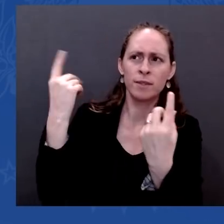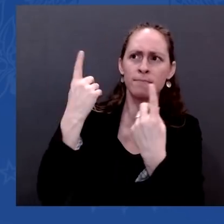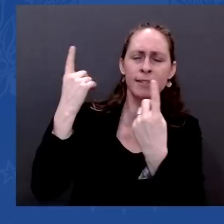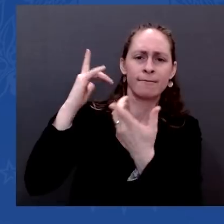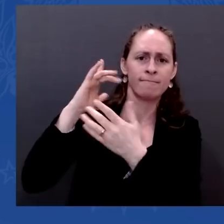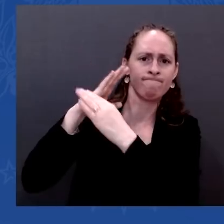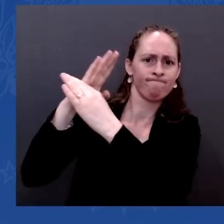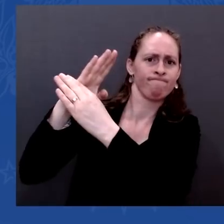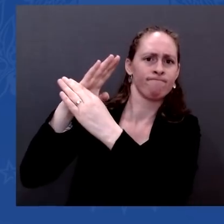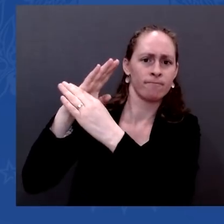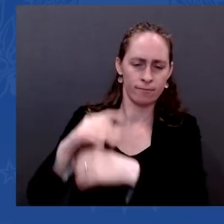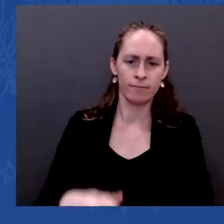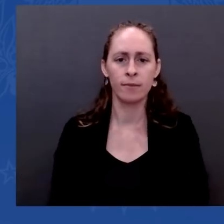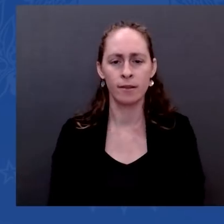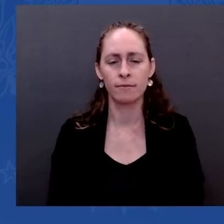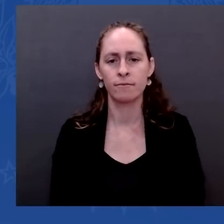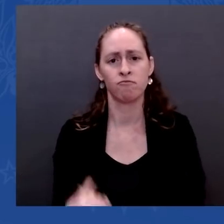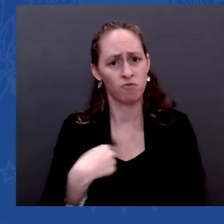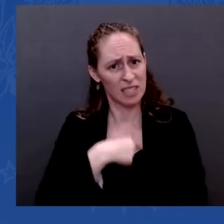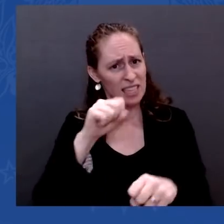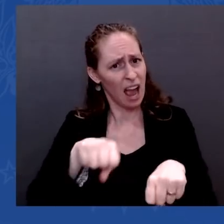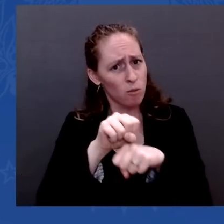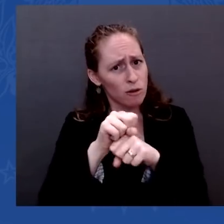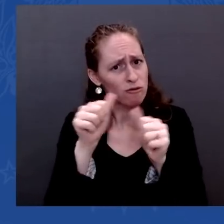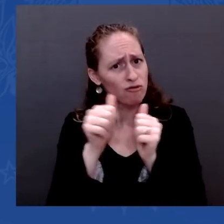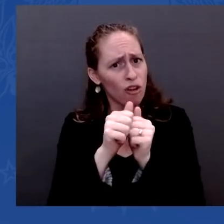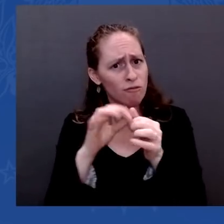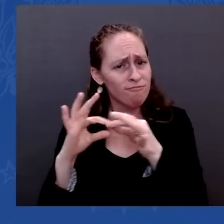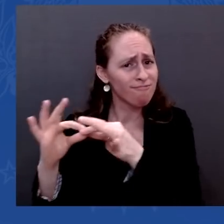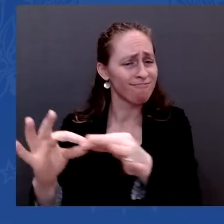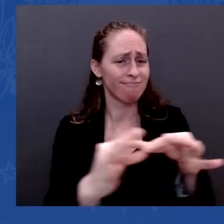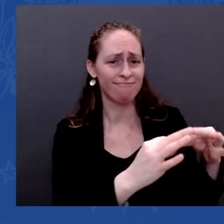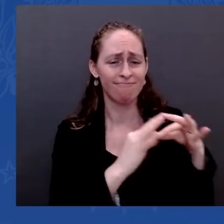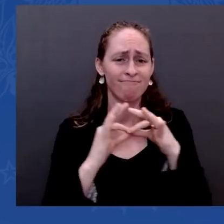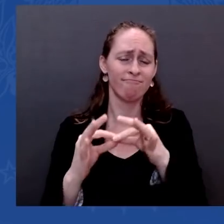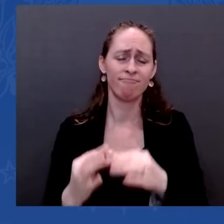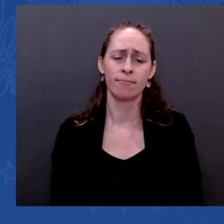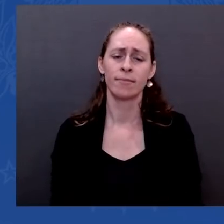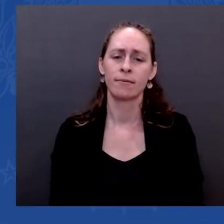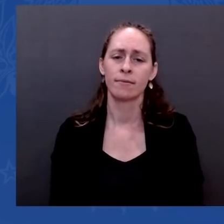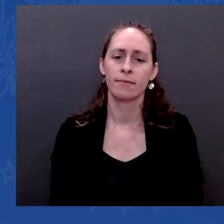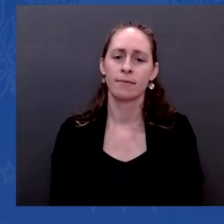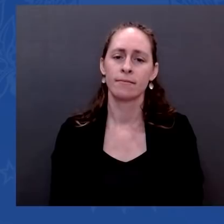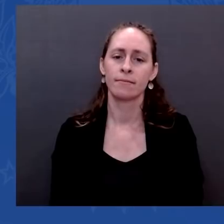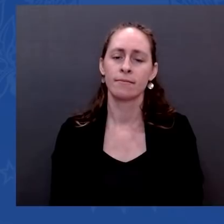and use a climate club of likeminded people and partners.